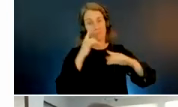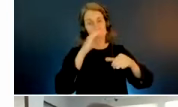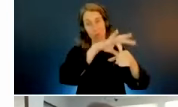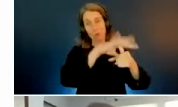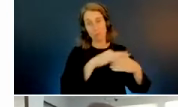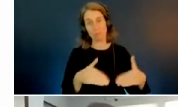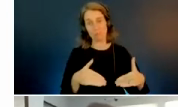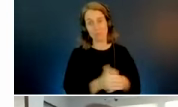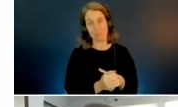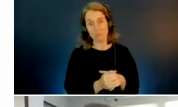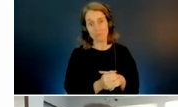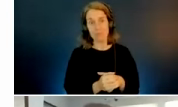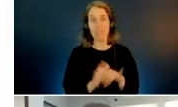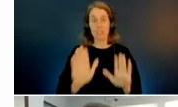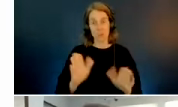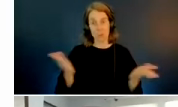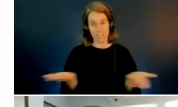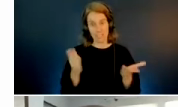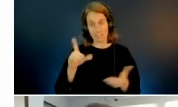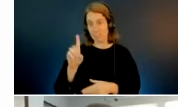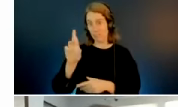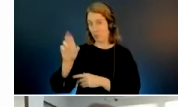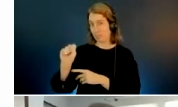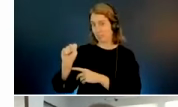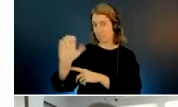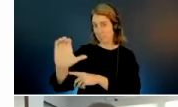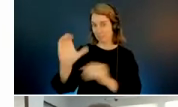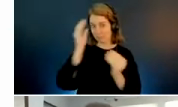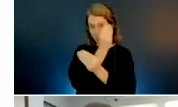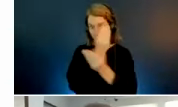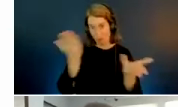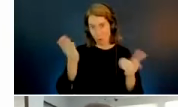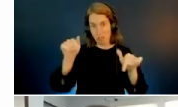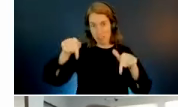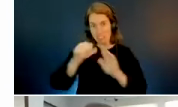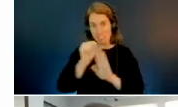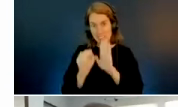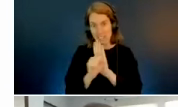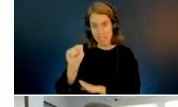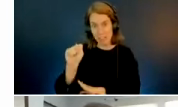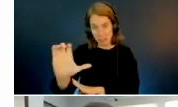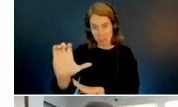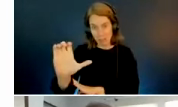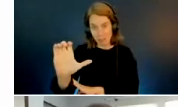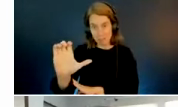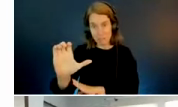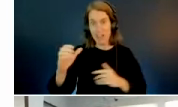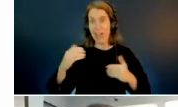is in the state of South Carolina any 100 accessible form of voting um so whatever